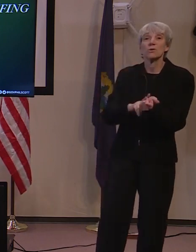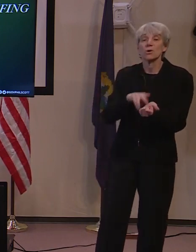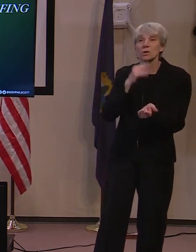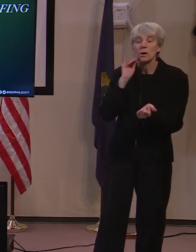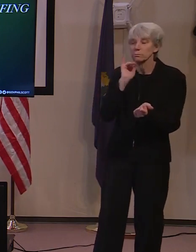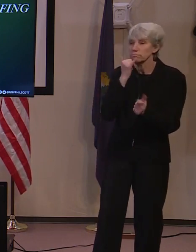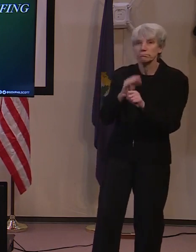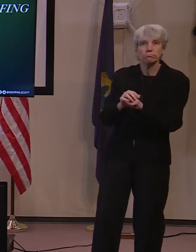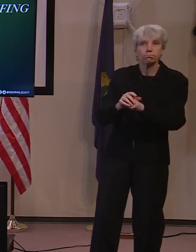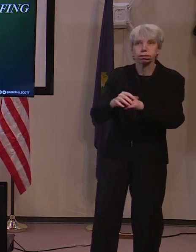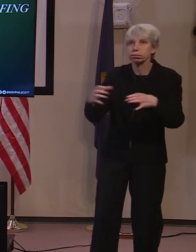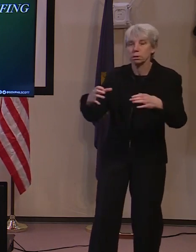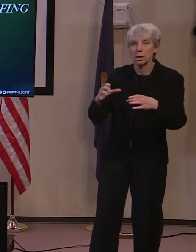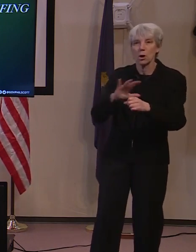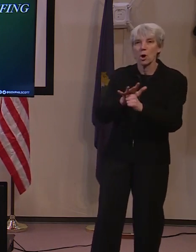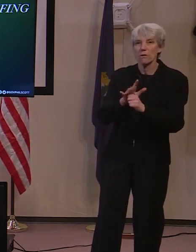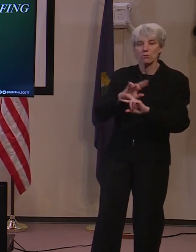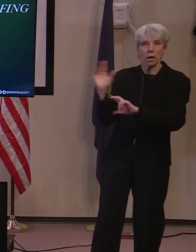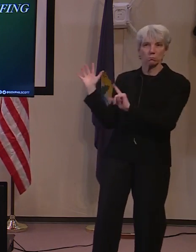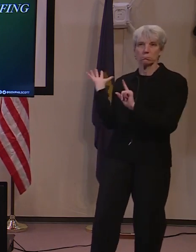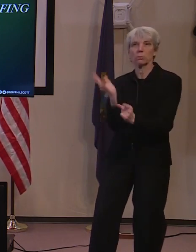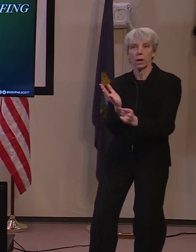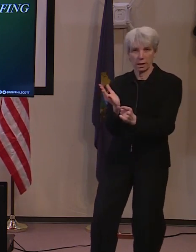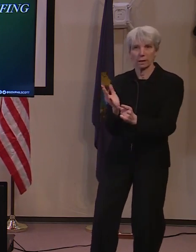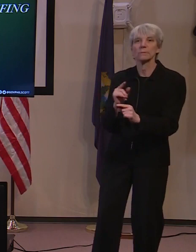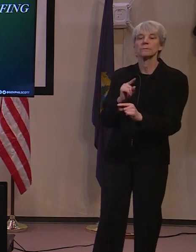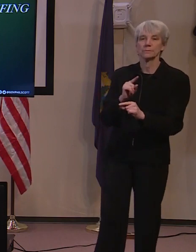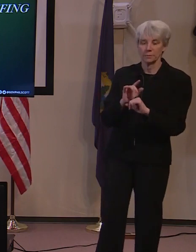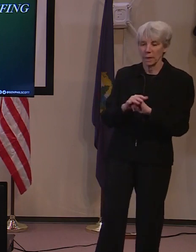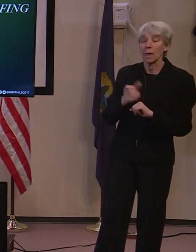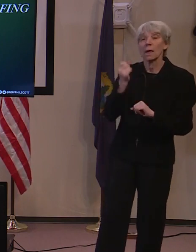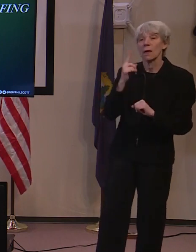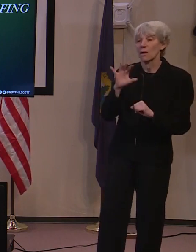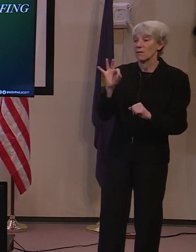We expect the FEMA teams to arrive late this week. There will work will focus